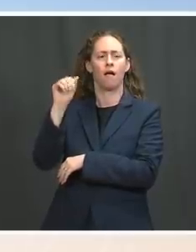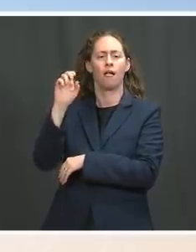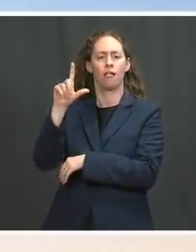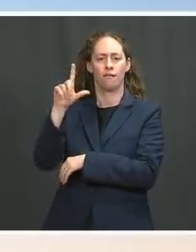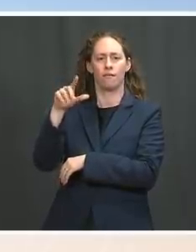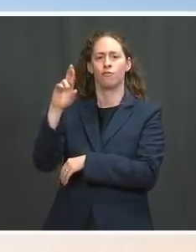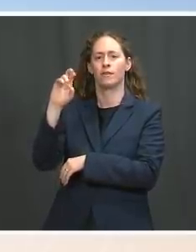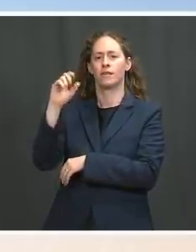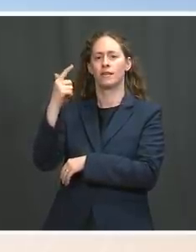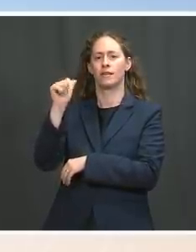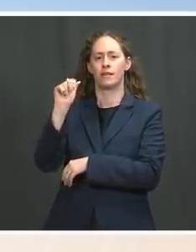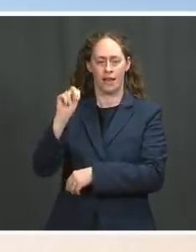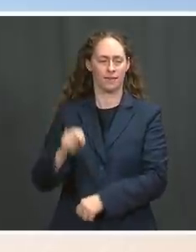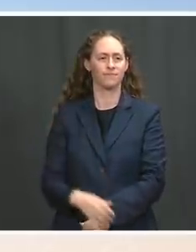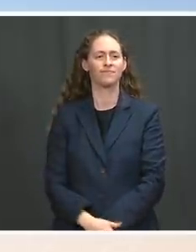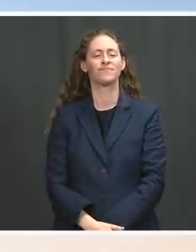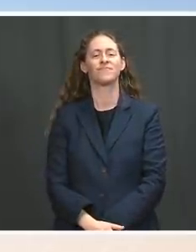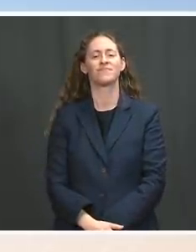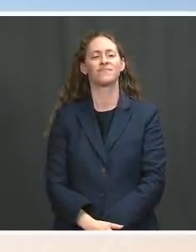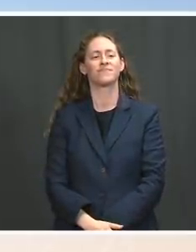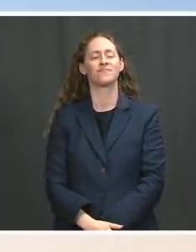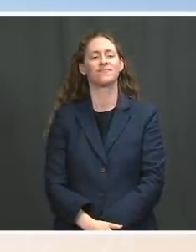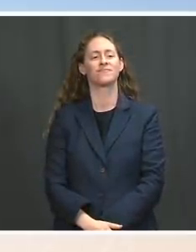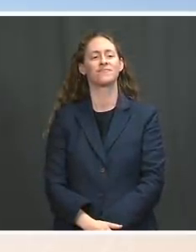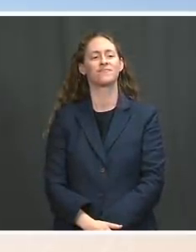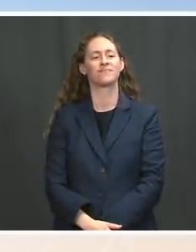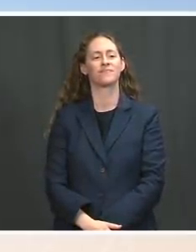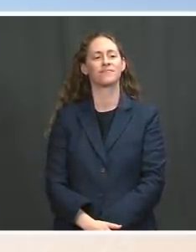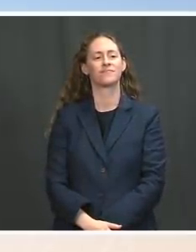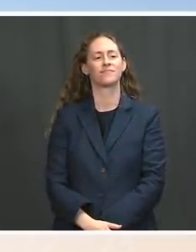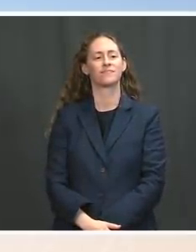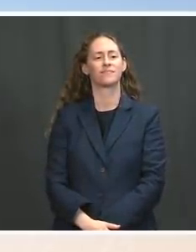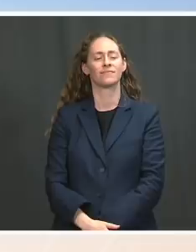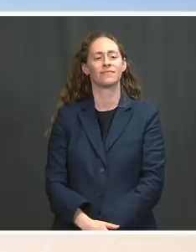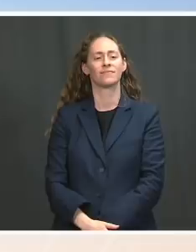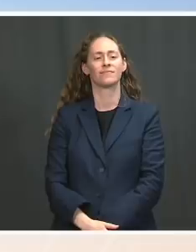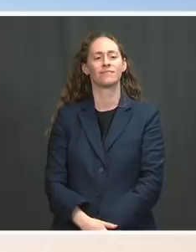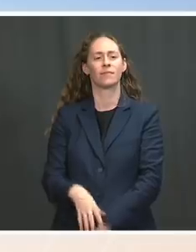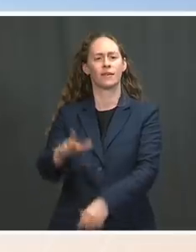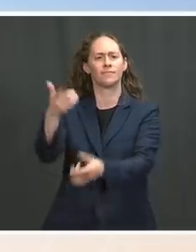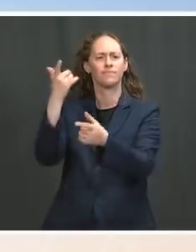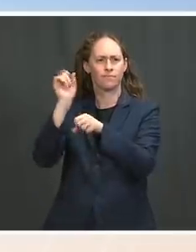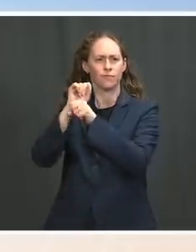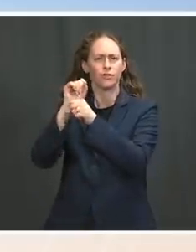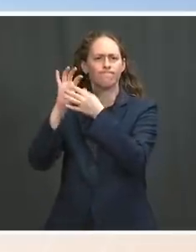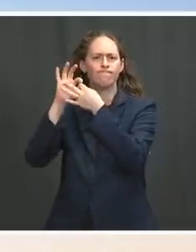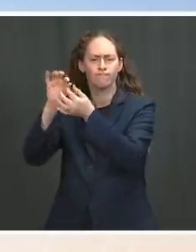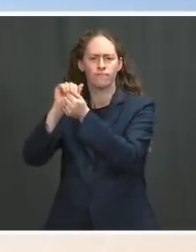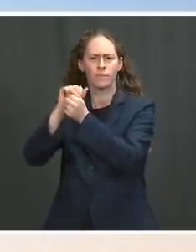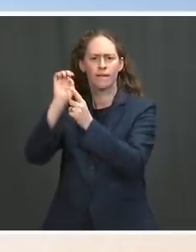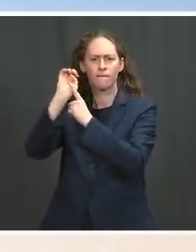There, he spearheaded the development and implementation of North Carolina's seminal plan to address climate change and transition